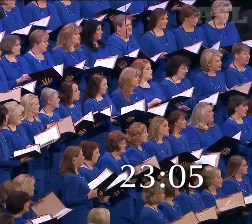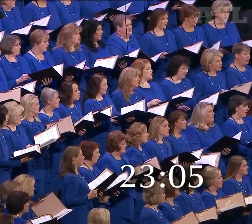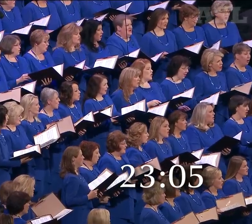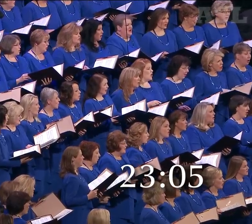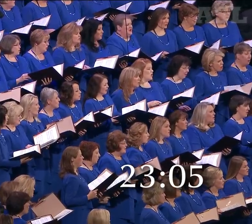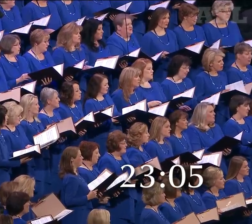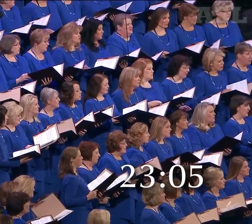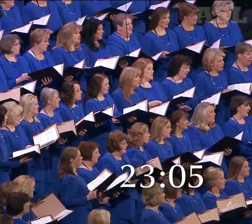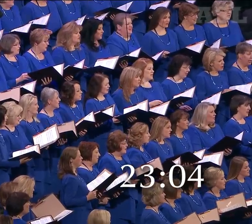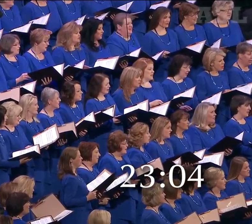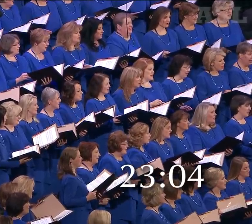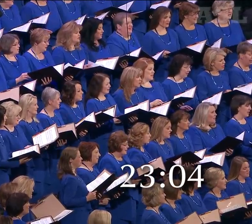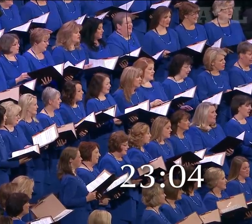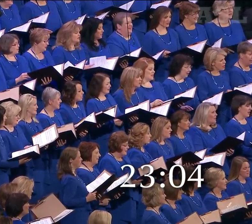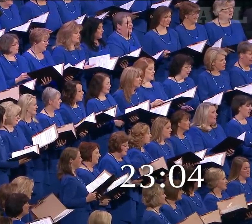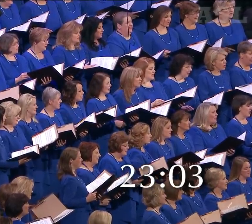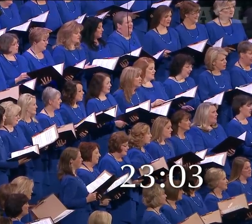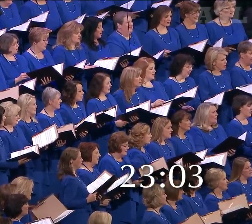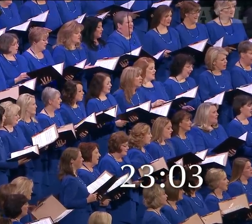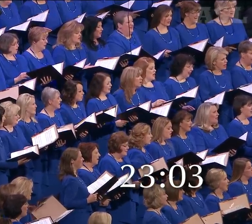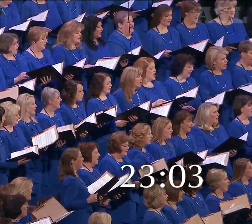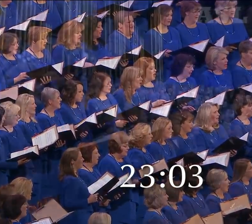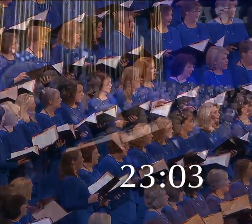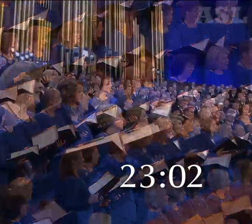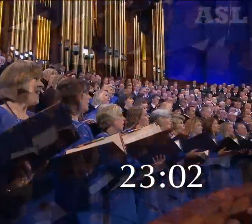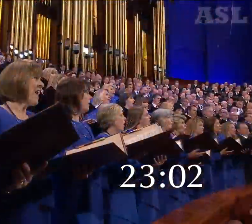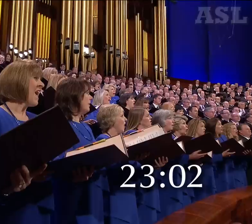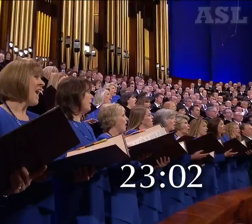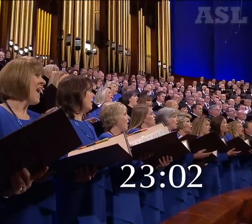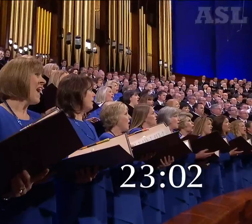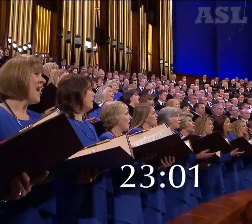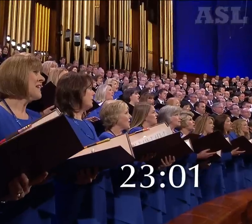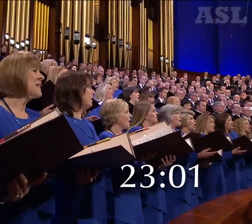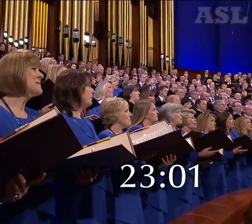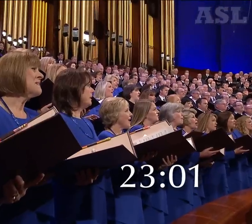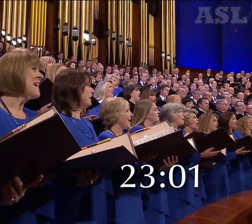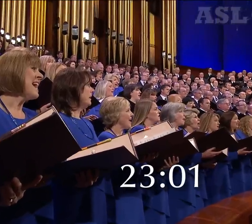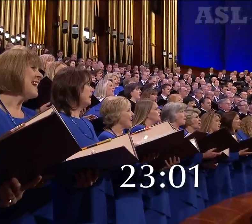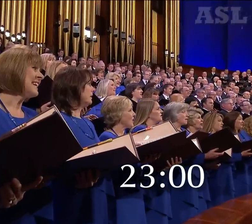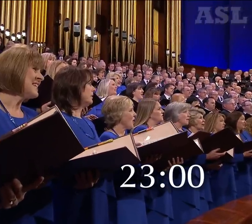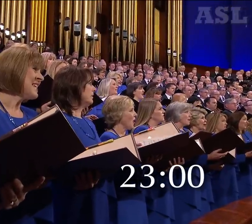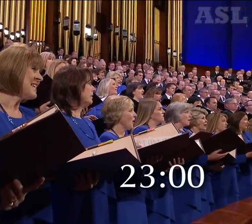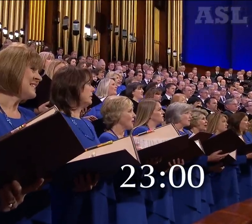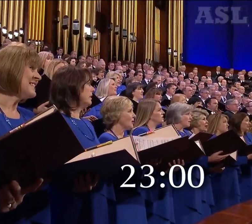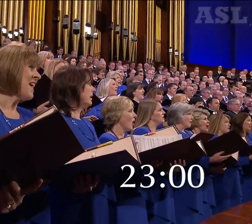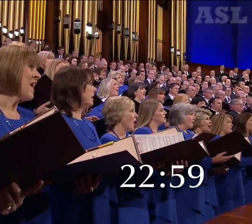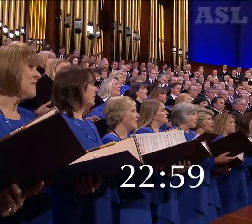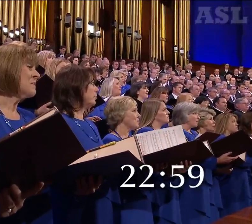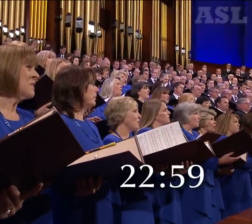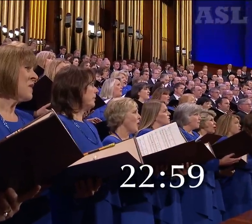THIS IS THE ENGLISH CLOSED CAPTION CHANNEL OF THE CHURCH OF JESUS CHRIST OF LATTER-DAY SAINTS.